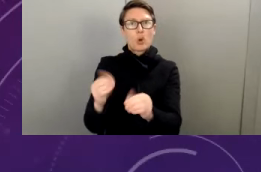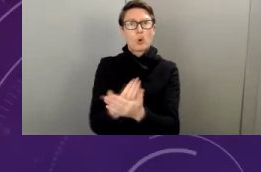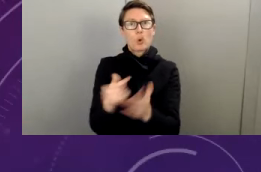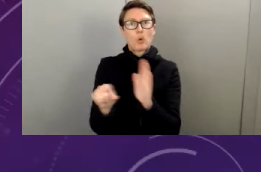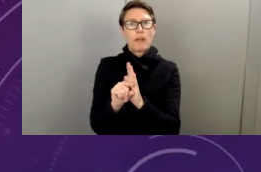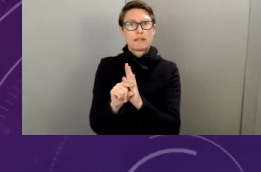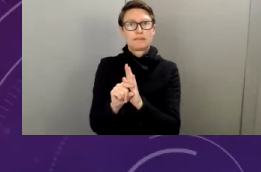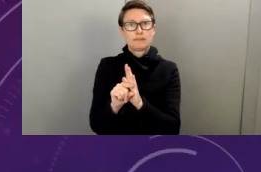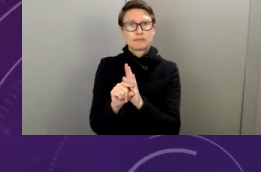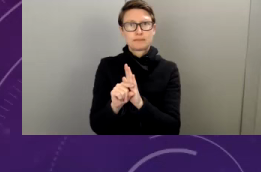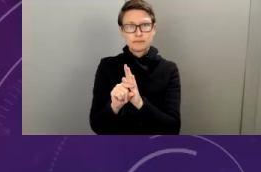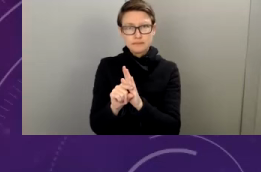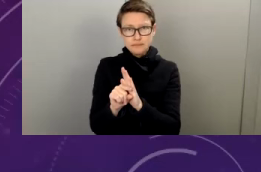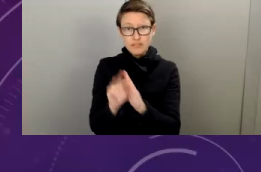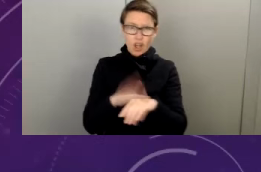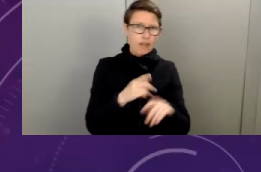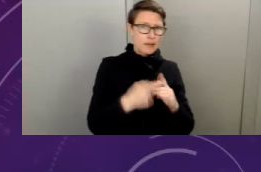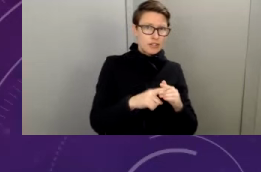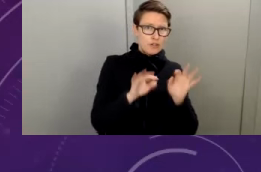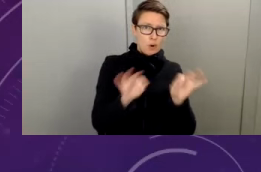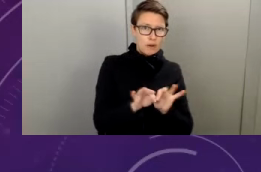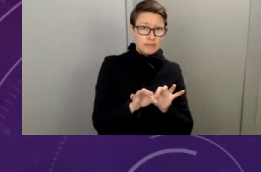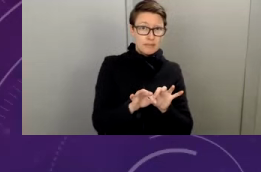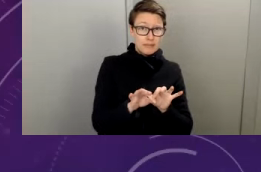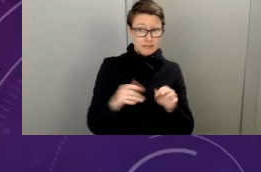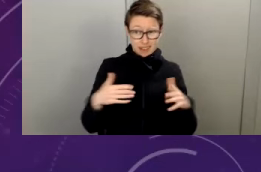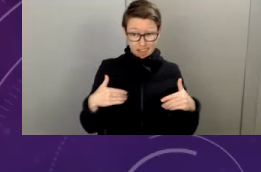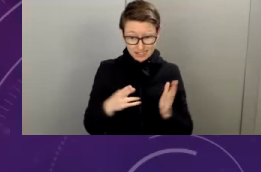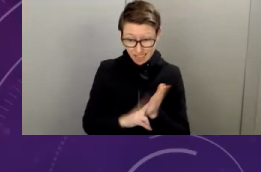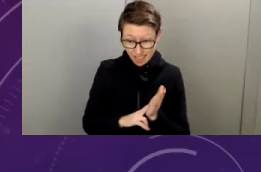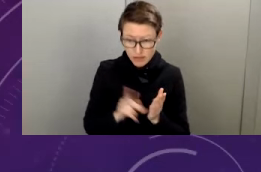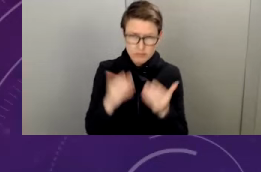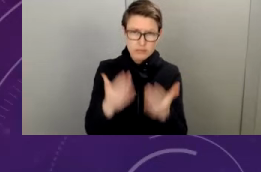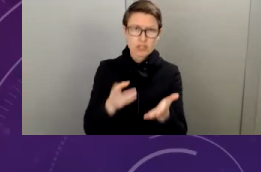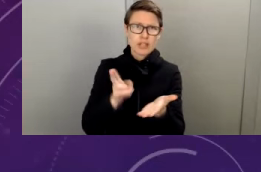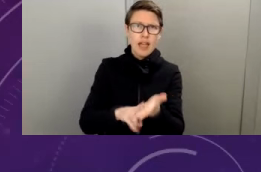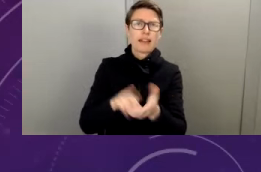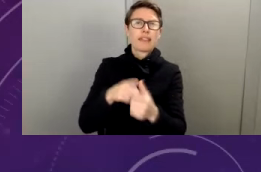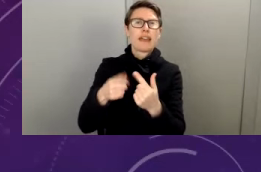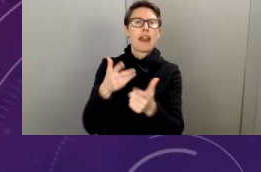and sign it if it's not been signed and then update your grade, but the new scores and grades